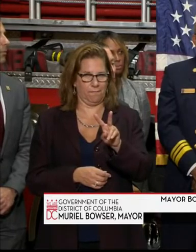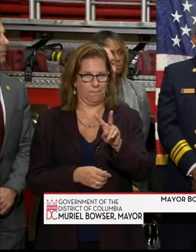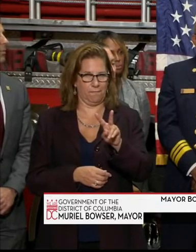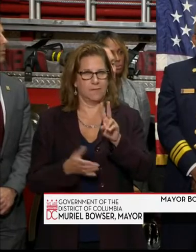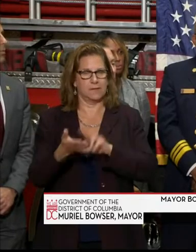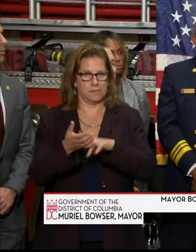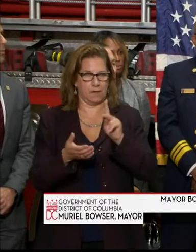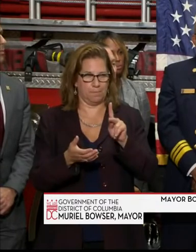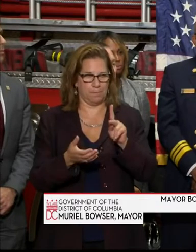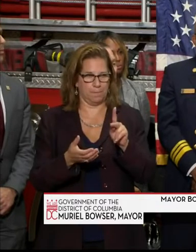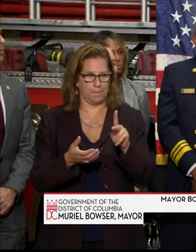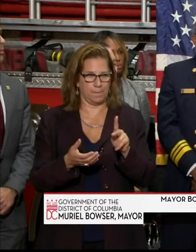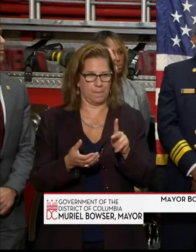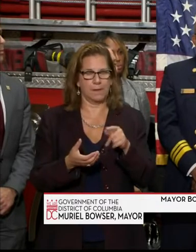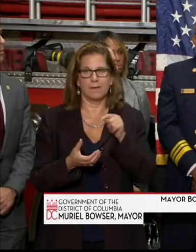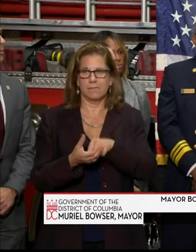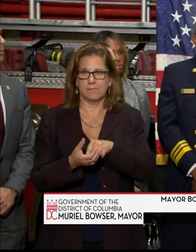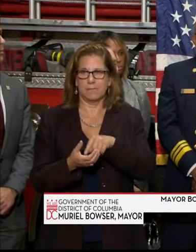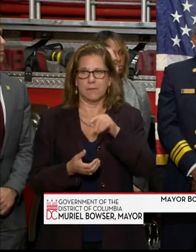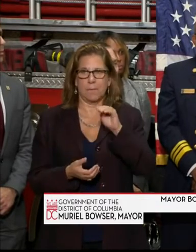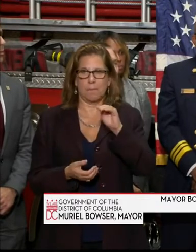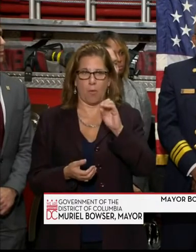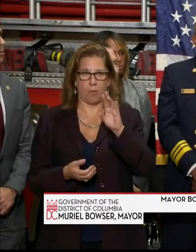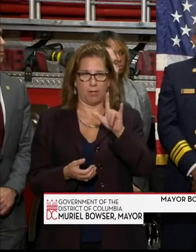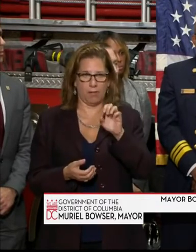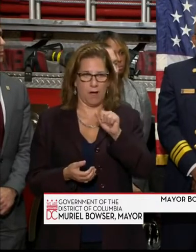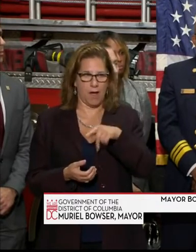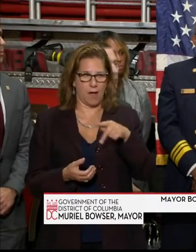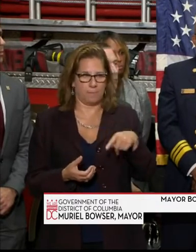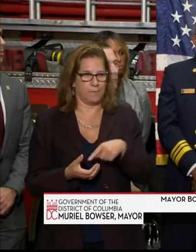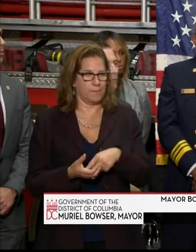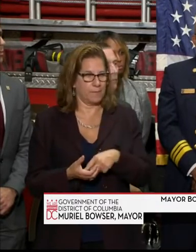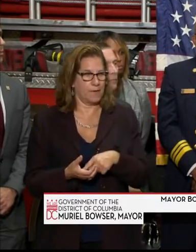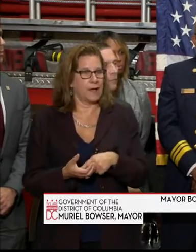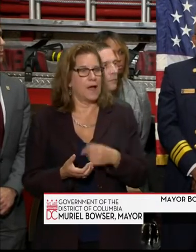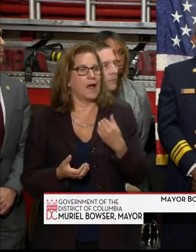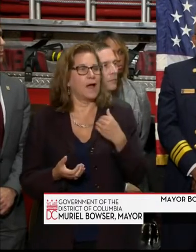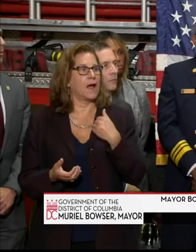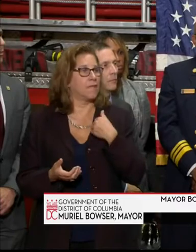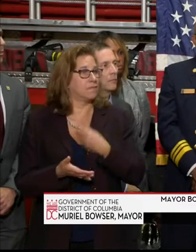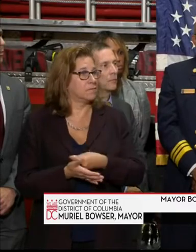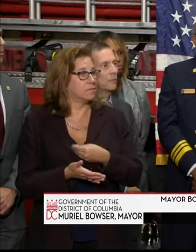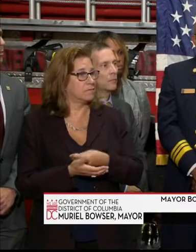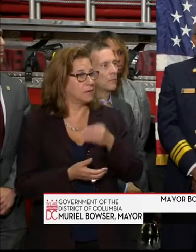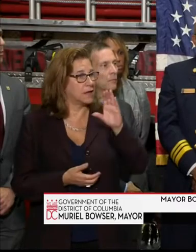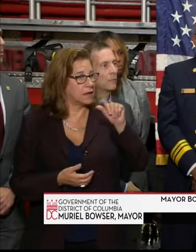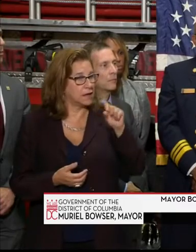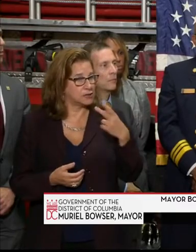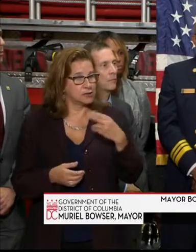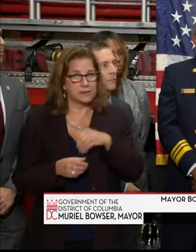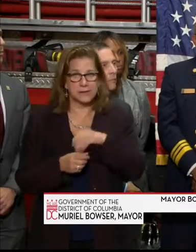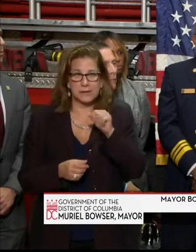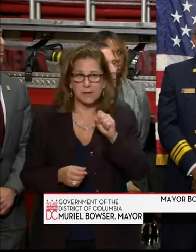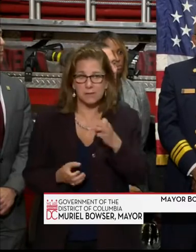MOBILE DEVICES ARE CHARGED MAKE SURE YOU HAVE CASH ON HAND, YOUR PRESCRIPTIONS ARE UP TO DATE AND FULL THROUGH THE END OF